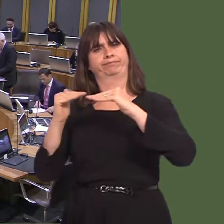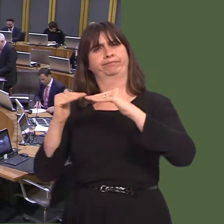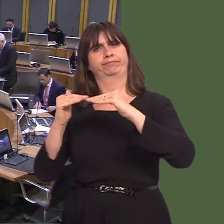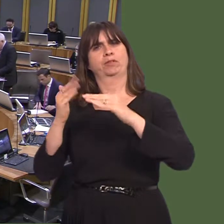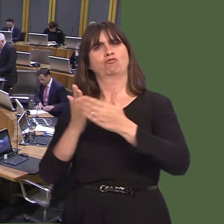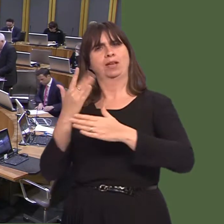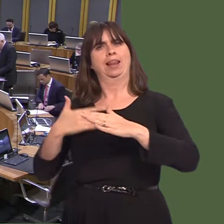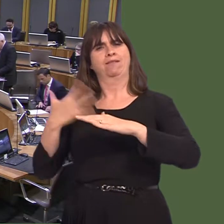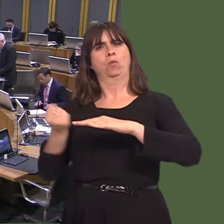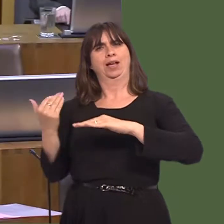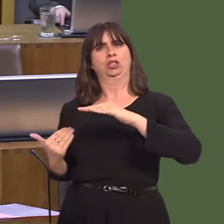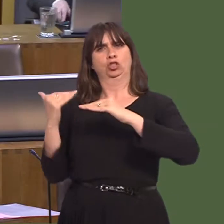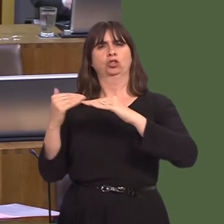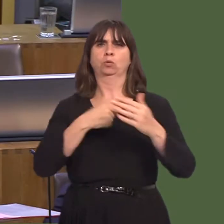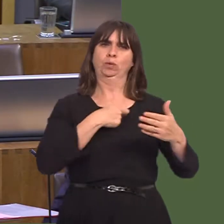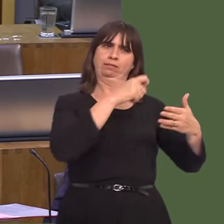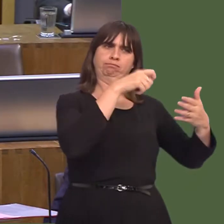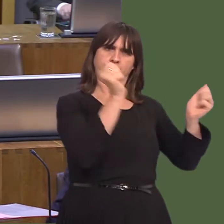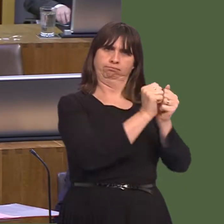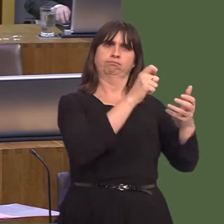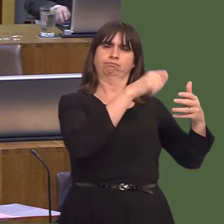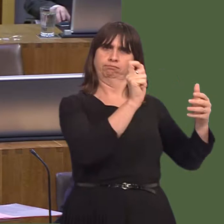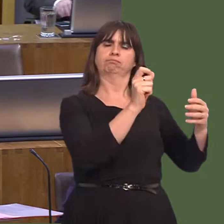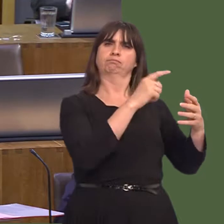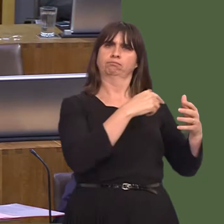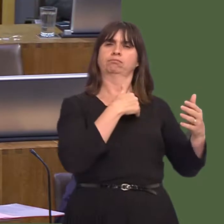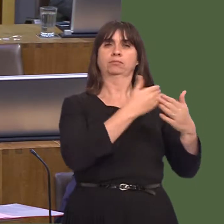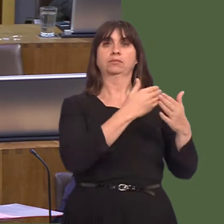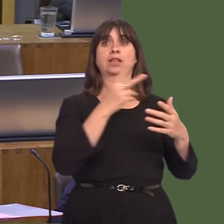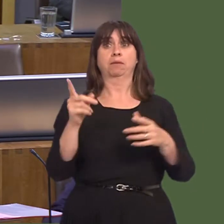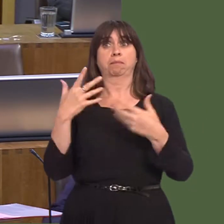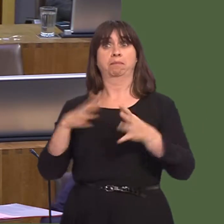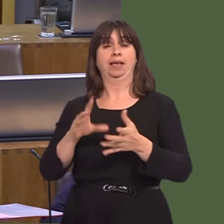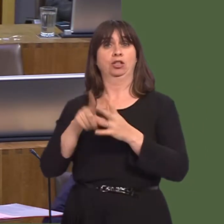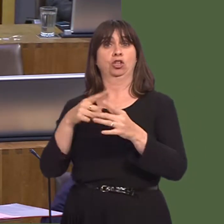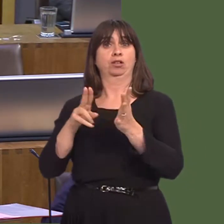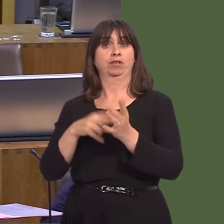The Welsh NHS has paid the living wage since January 2015, and strong progress is being